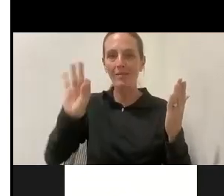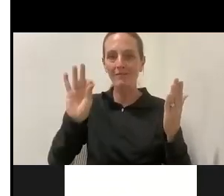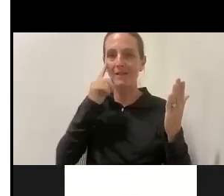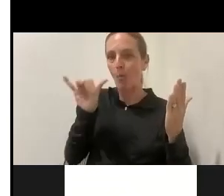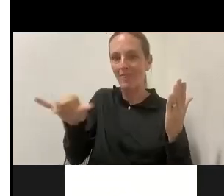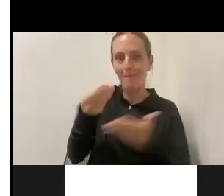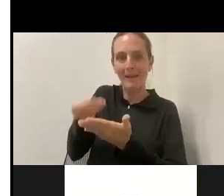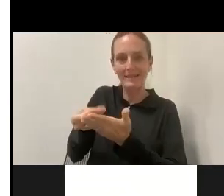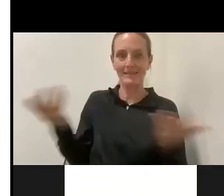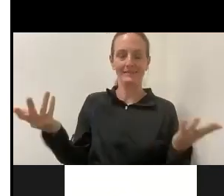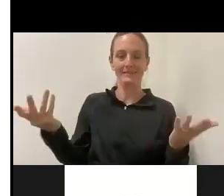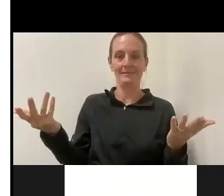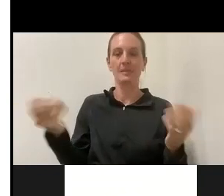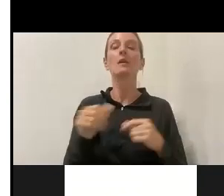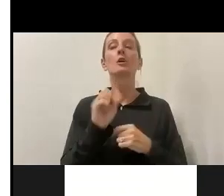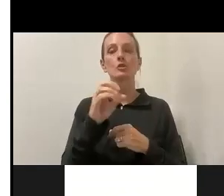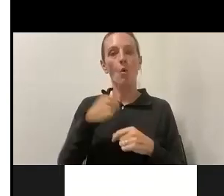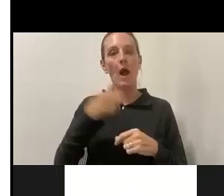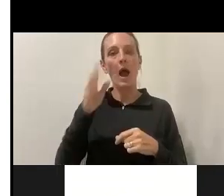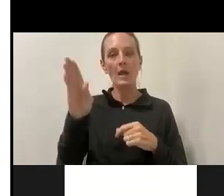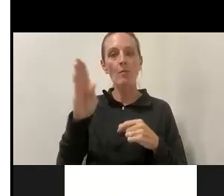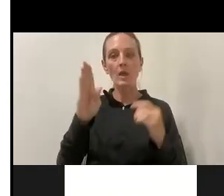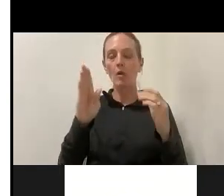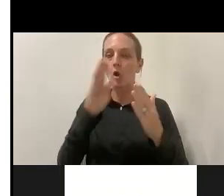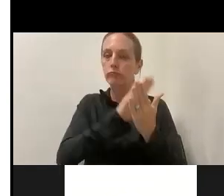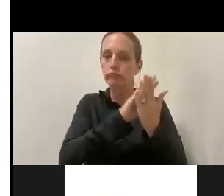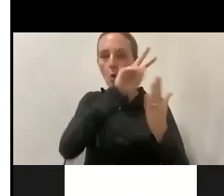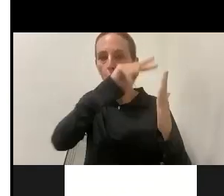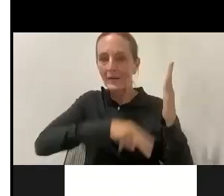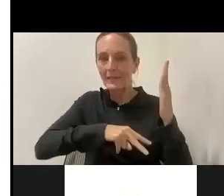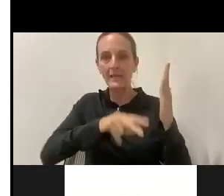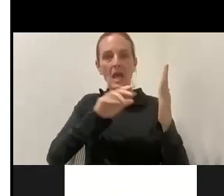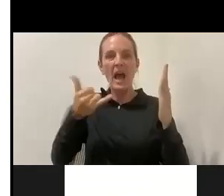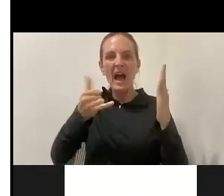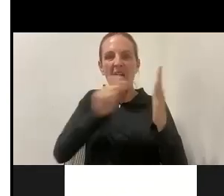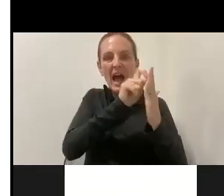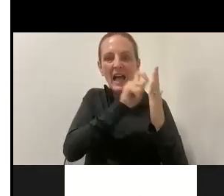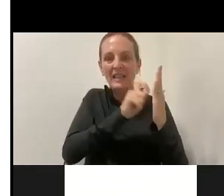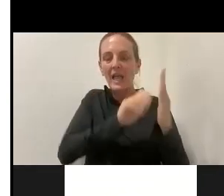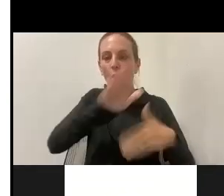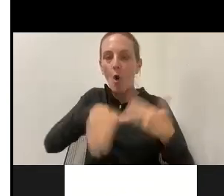will highlight all the keywords and criteria, and things that I know I need to complete in order to